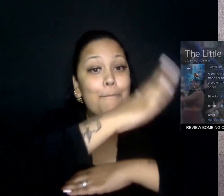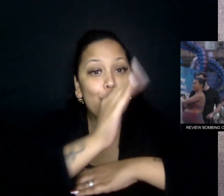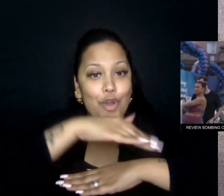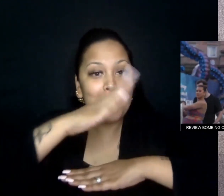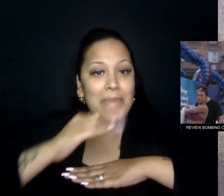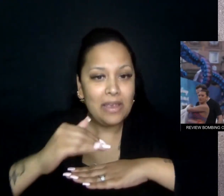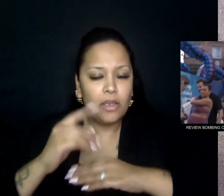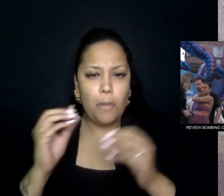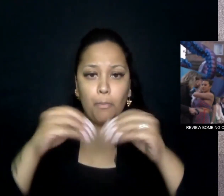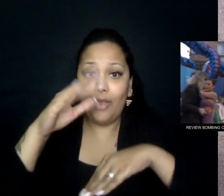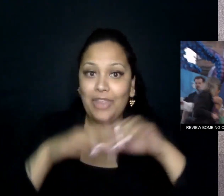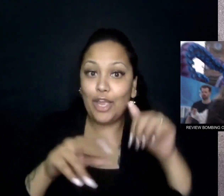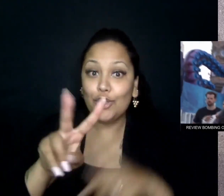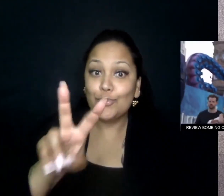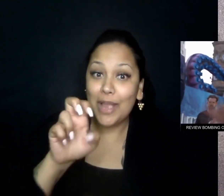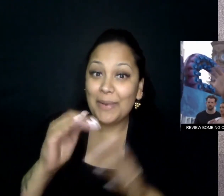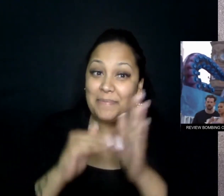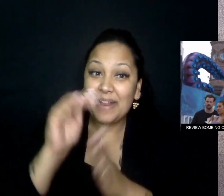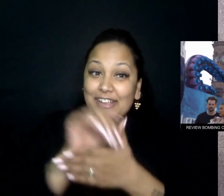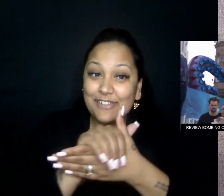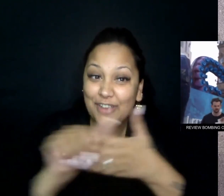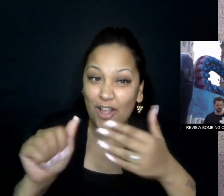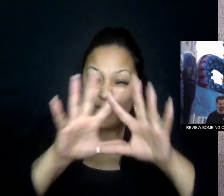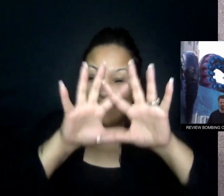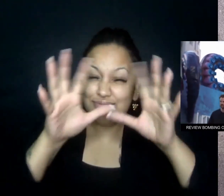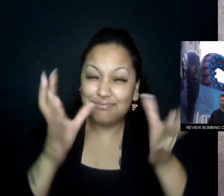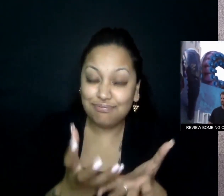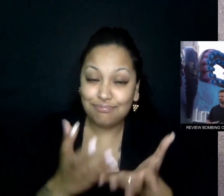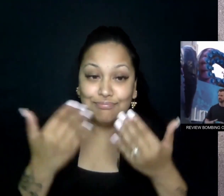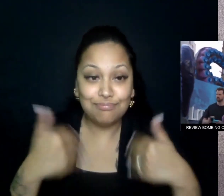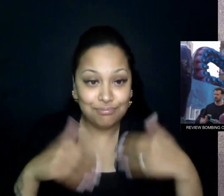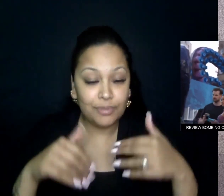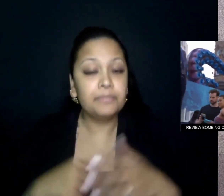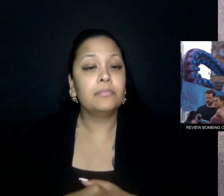box. Office sales for the Little Mermaid are more than 200 million worldwide.